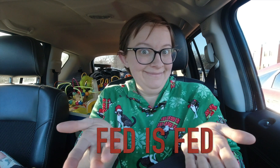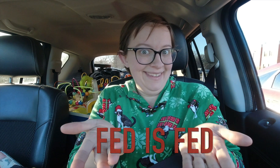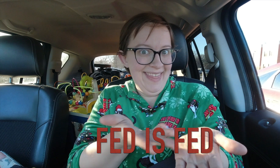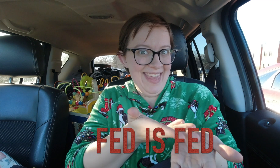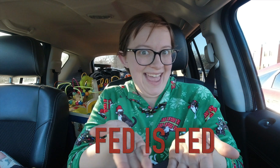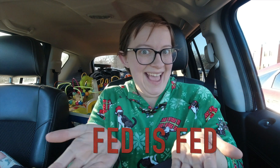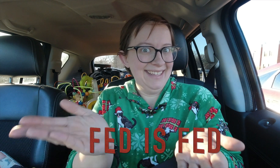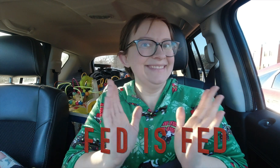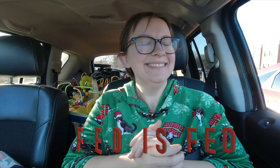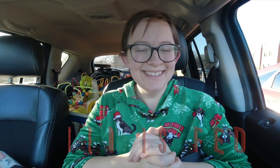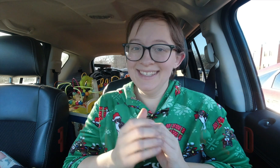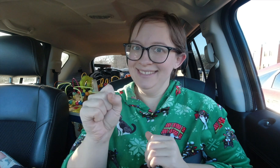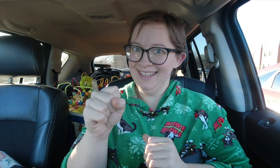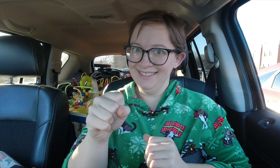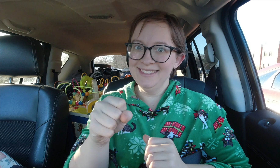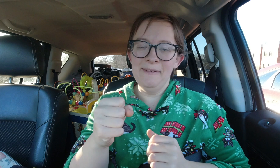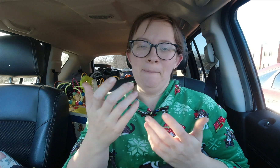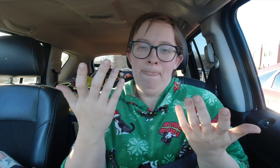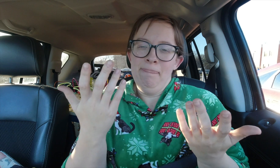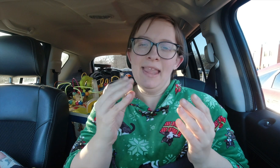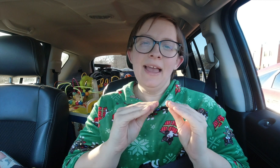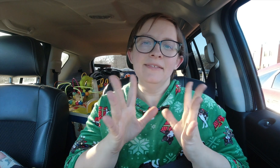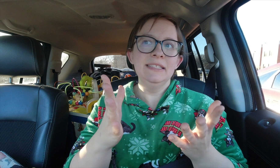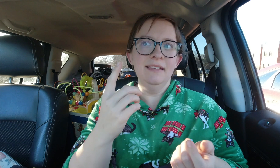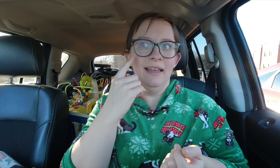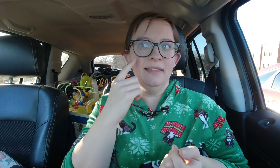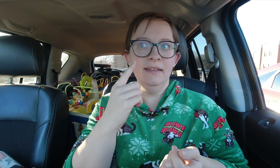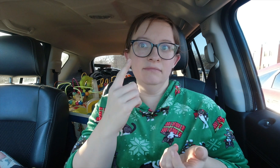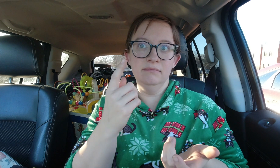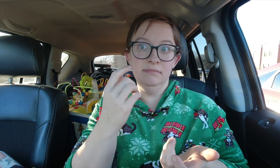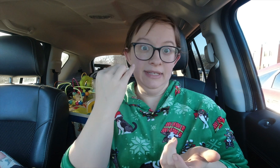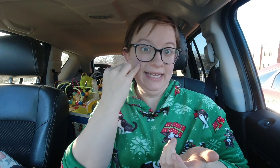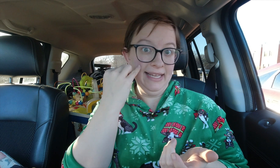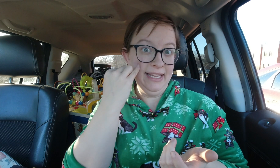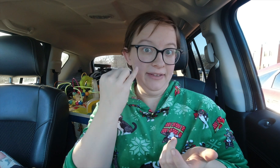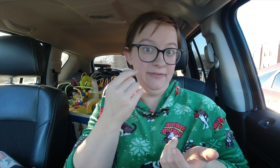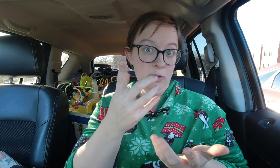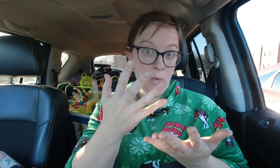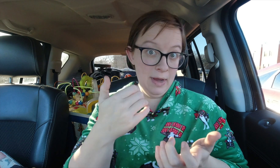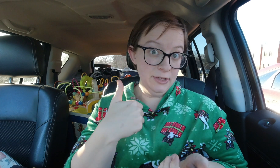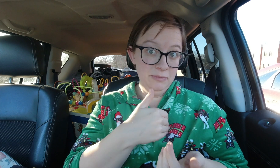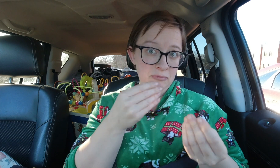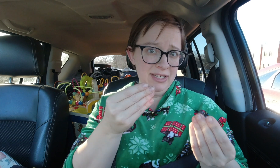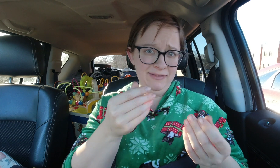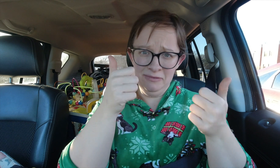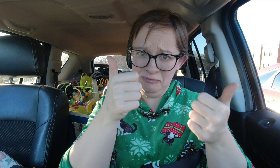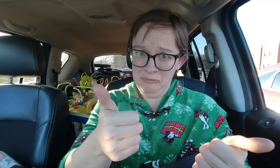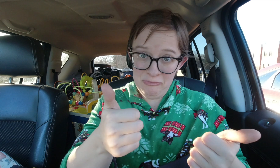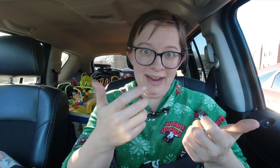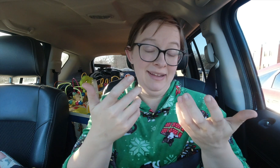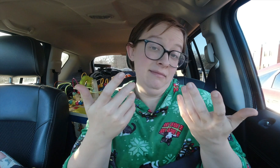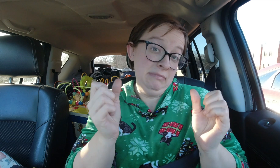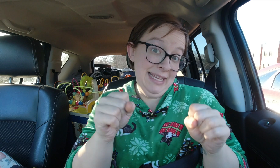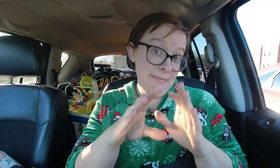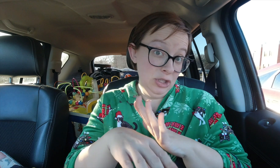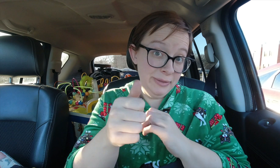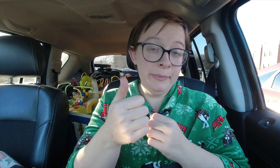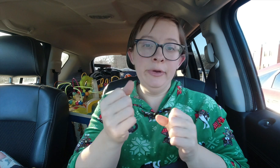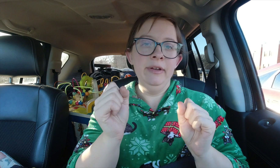That is the phrase. So yes, I mean obviously I think if you want to breastfeed that is awesome.